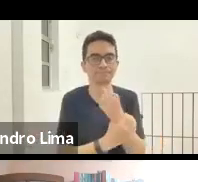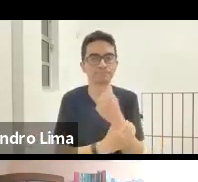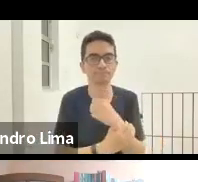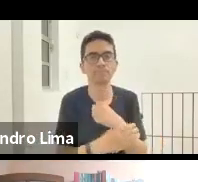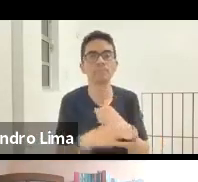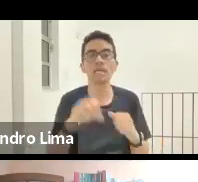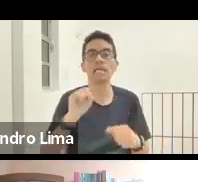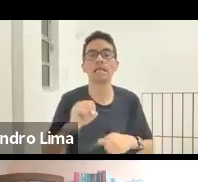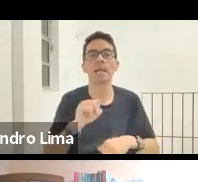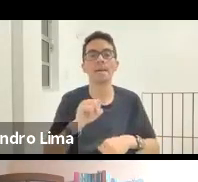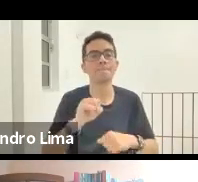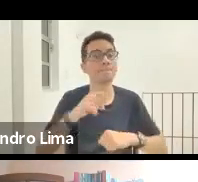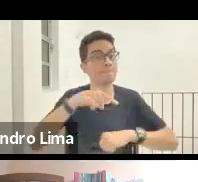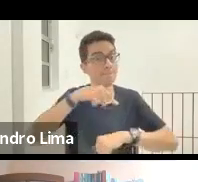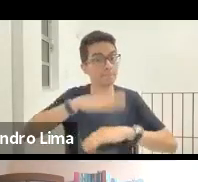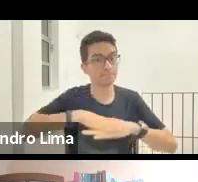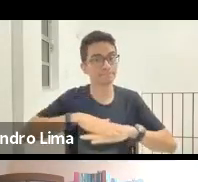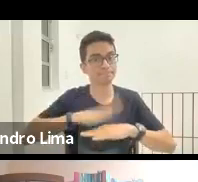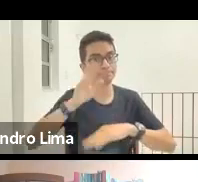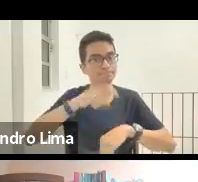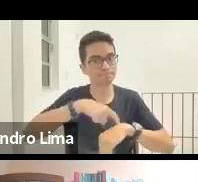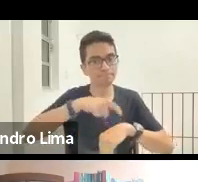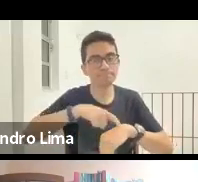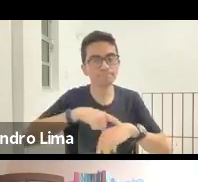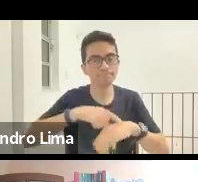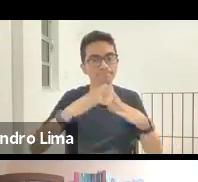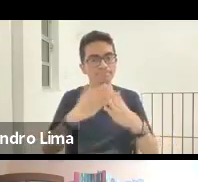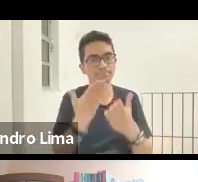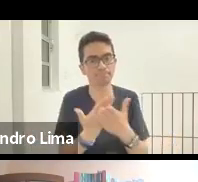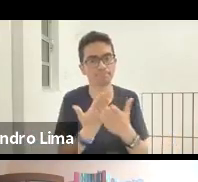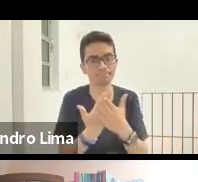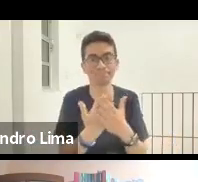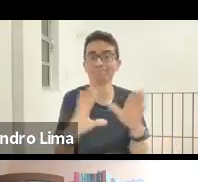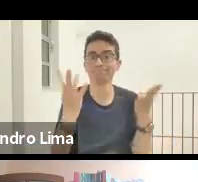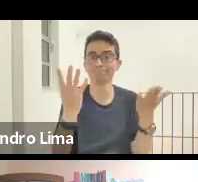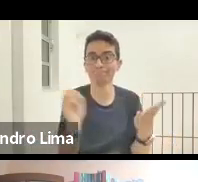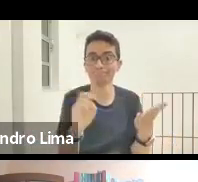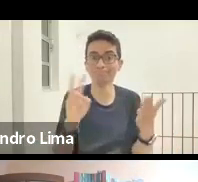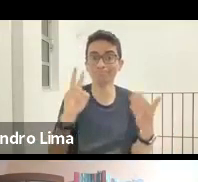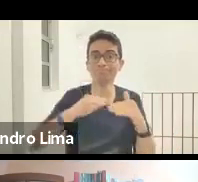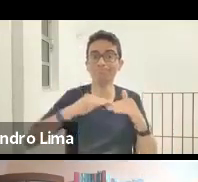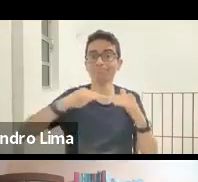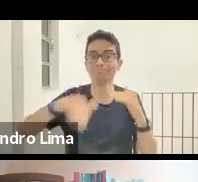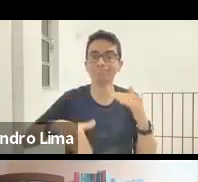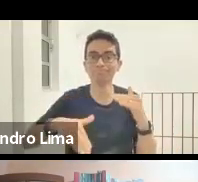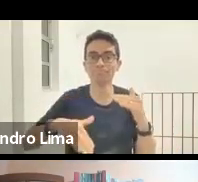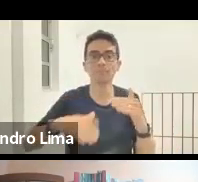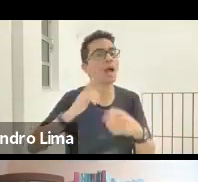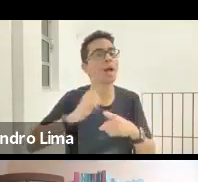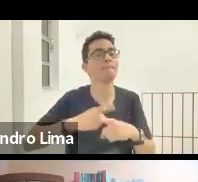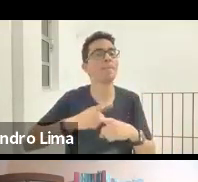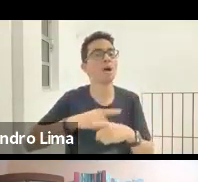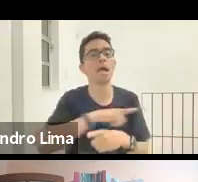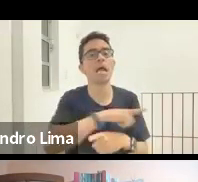the less value teacher education has been her Education has because they get absorbed back into the. culture culture and